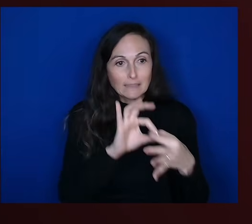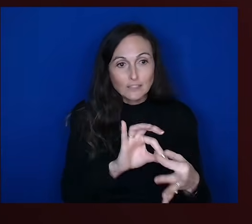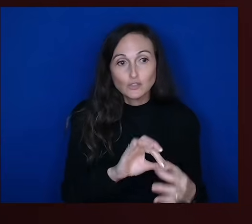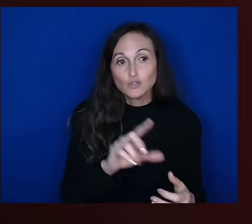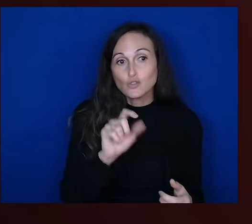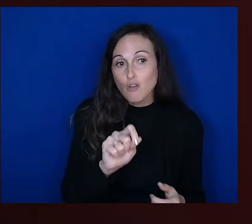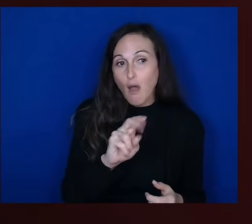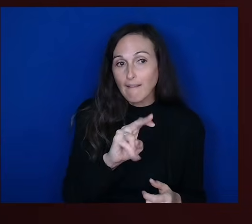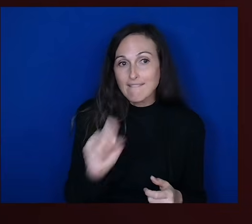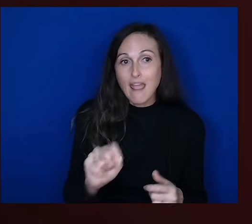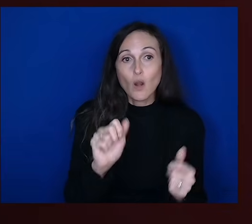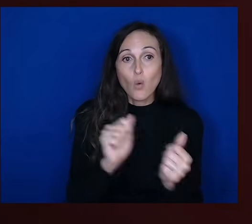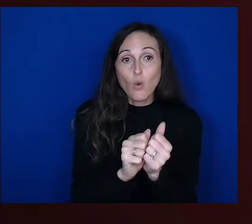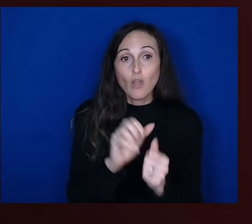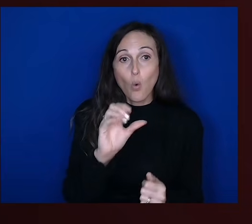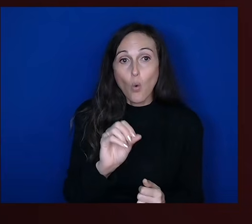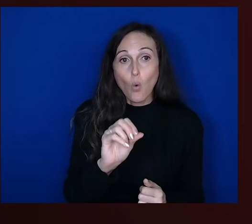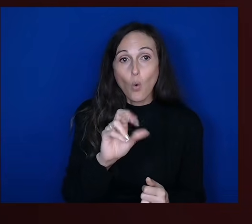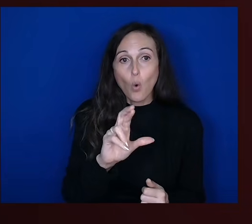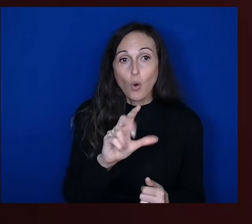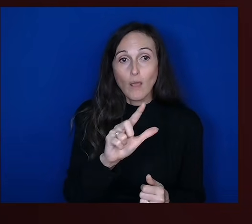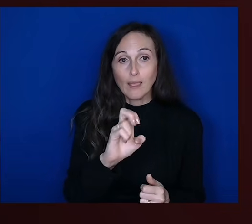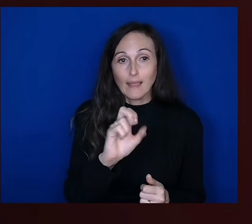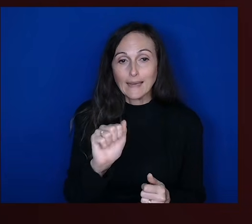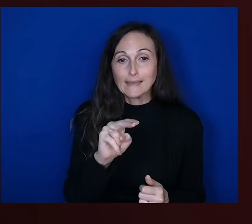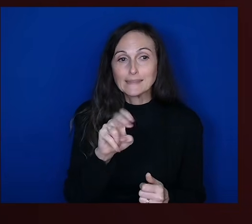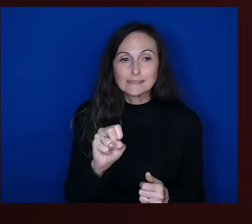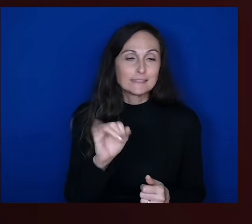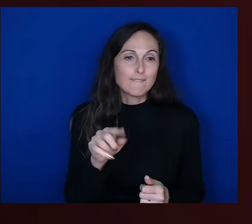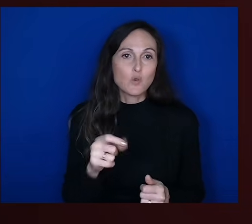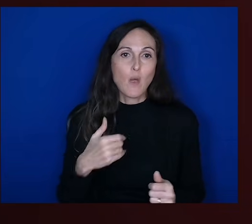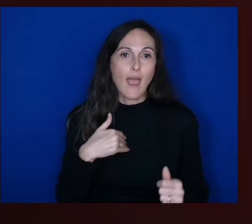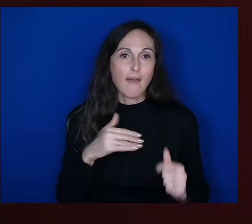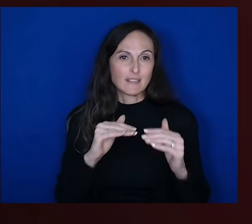if you have a state for workflow, or maybe you'll use Process with Semantic Kernel,